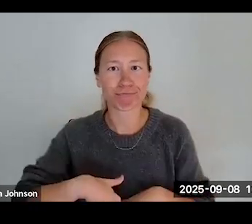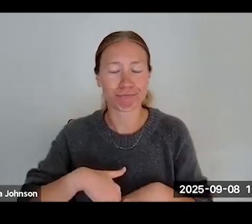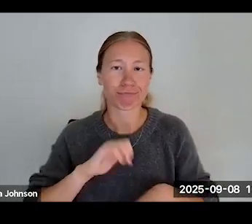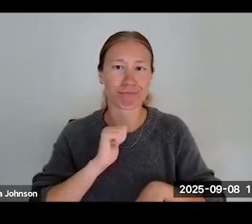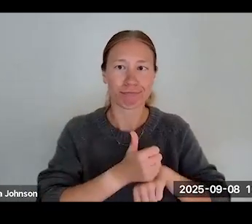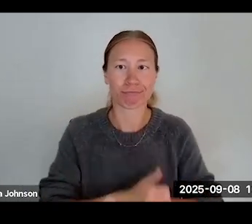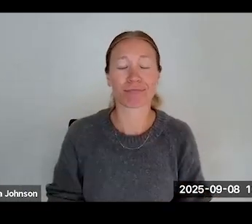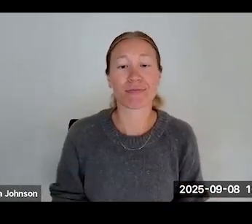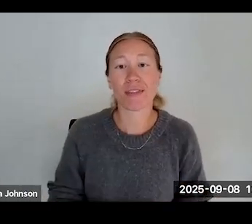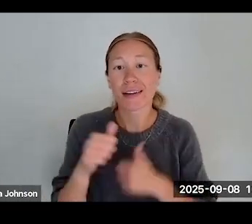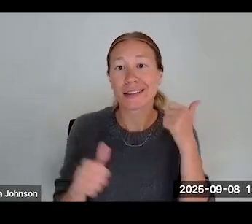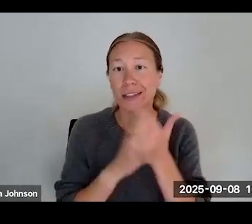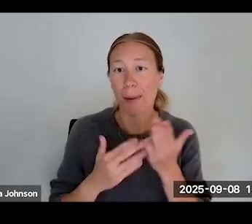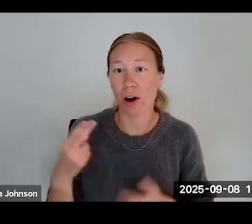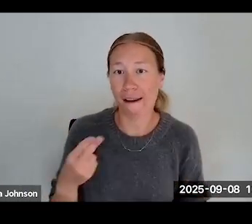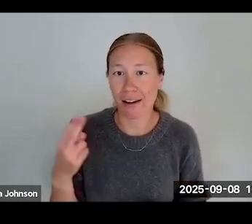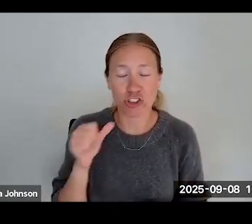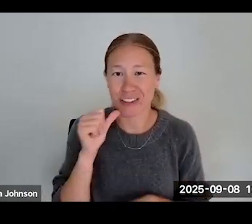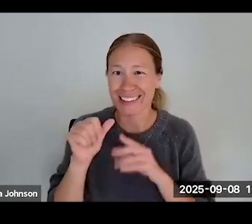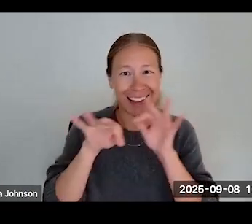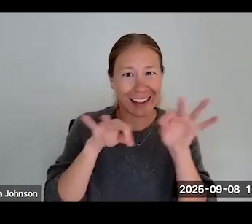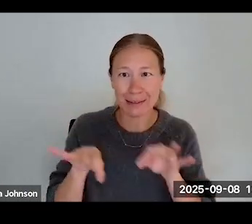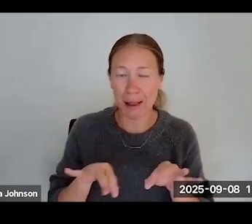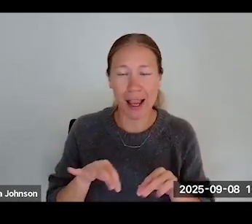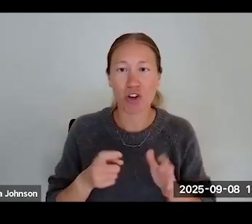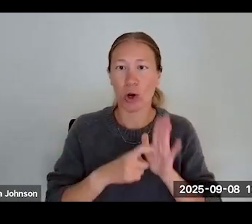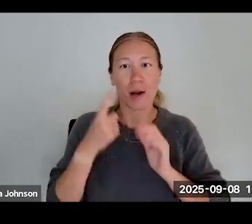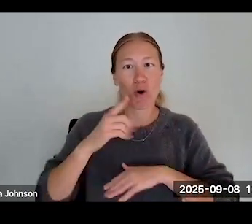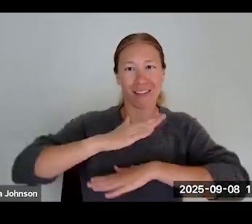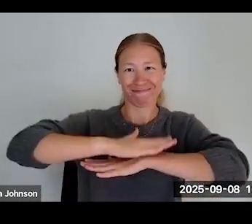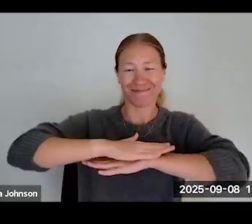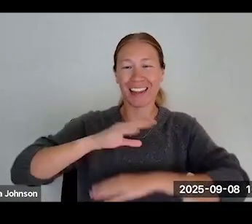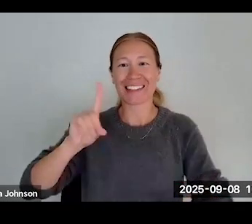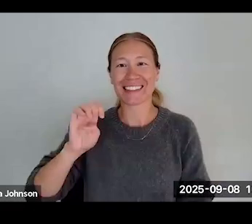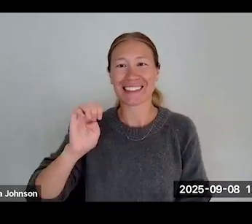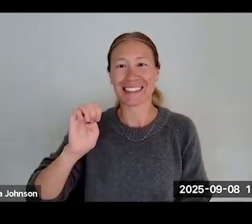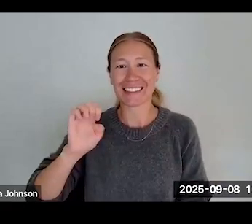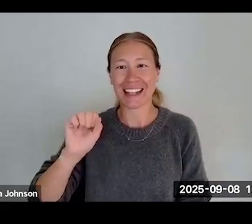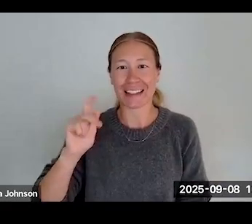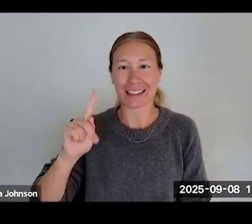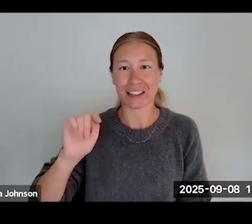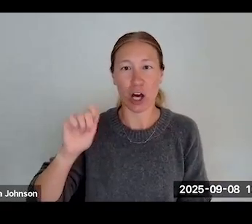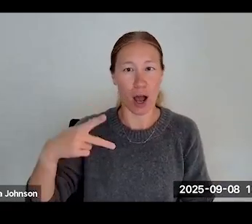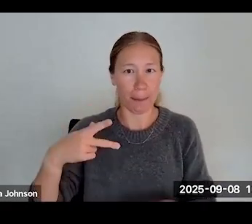Subpart H does not detail requirements for desktop applications. However, it's important to note that those applications